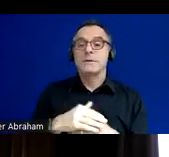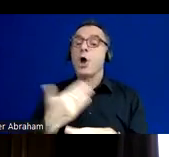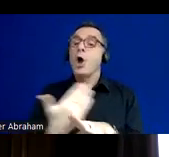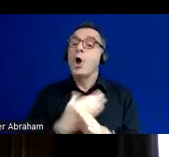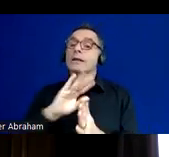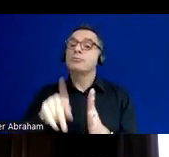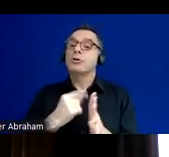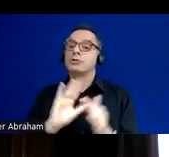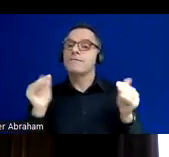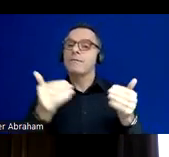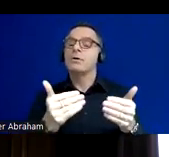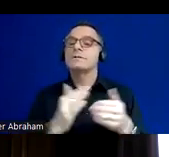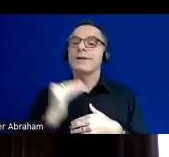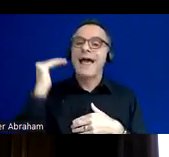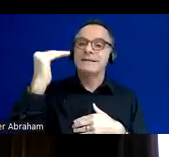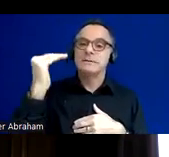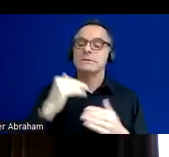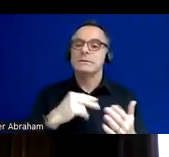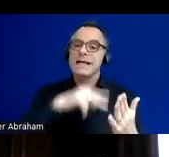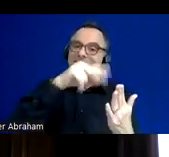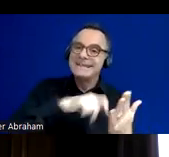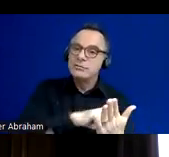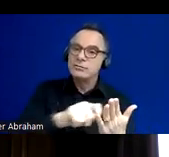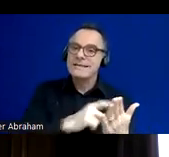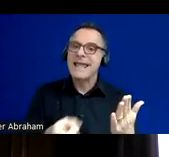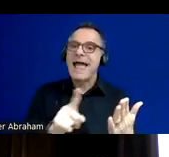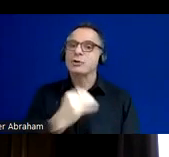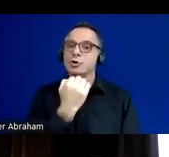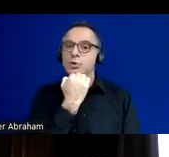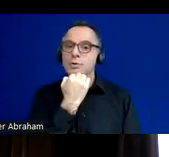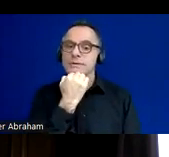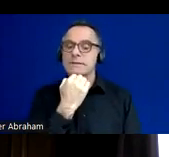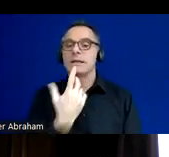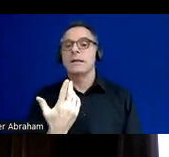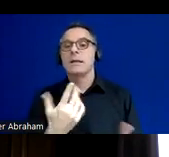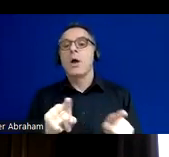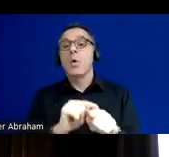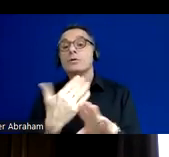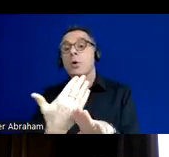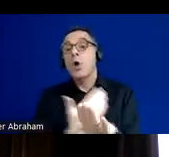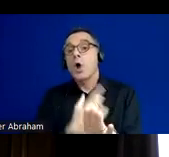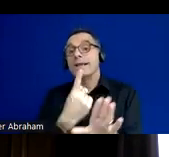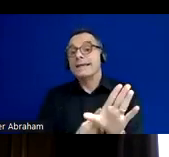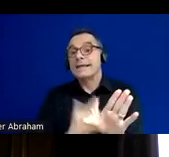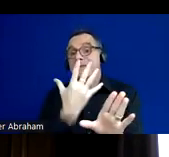adult literacy and numeracy. Also, in the early years, there was a community garden; it was all